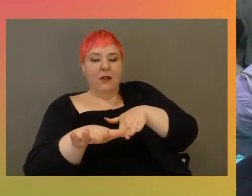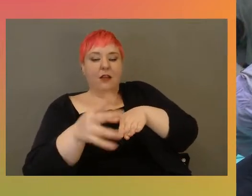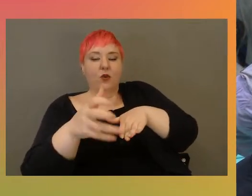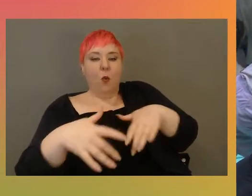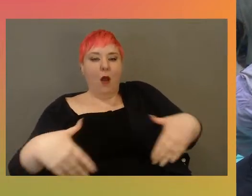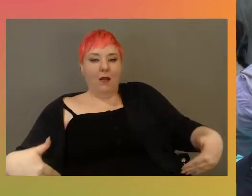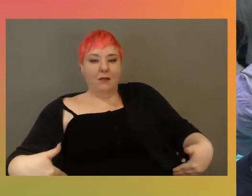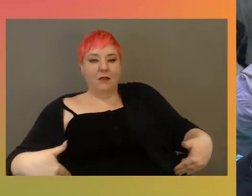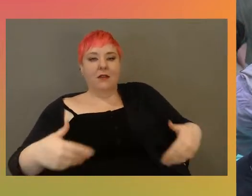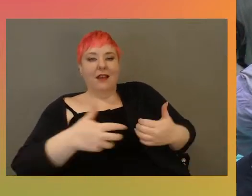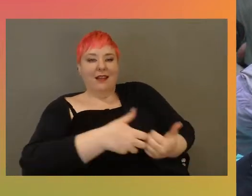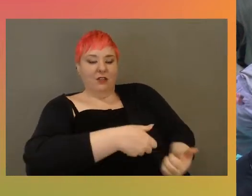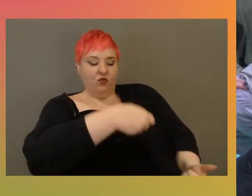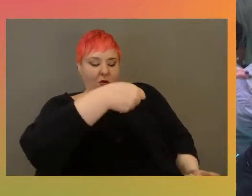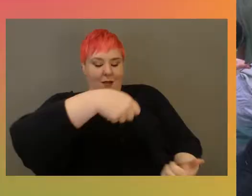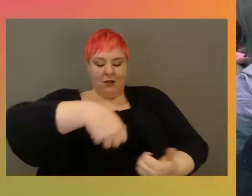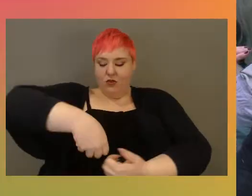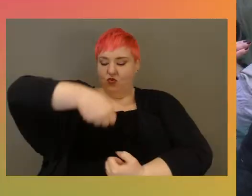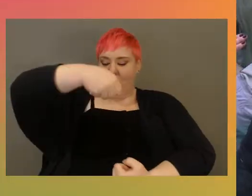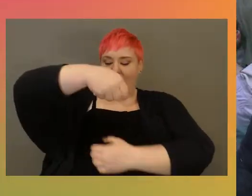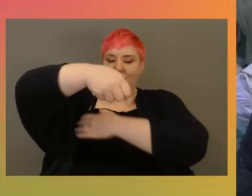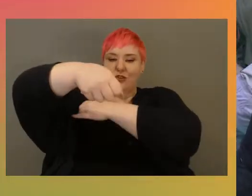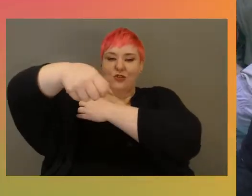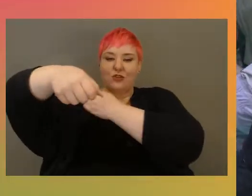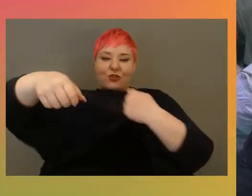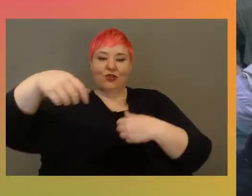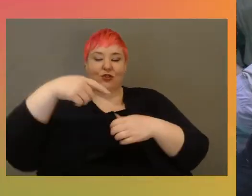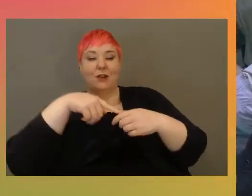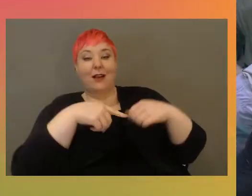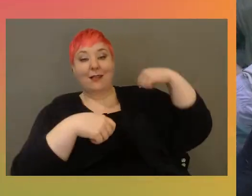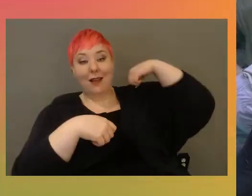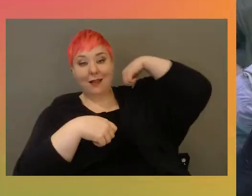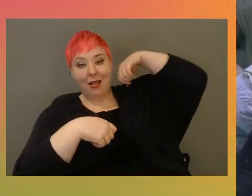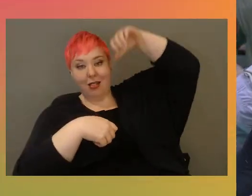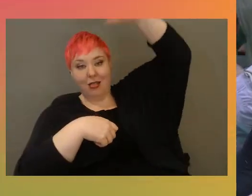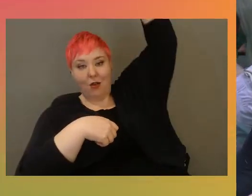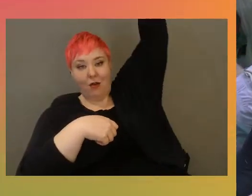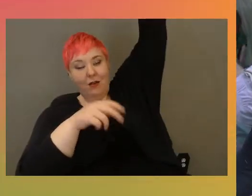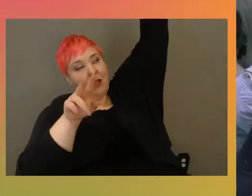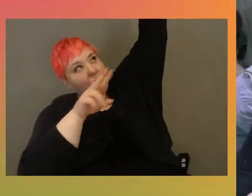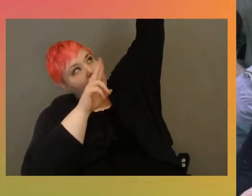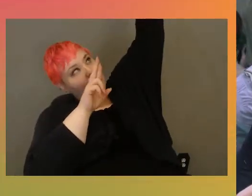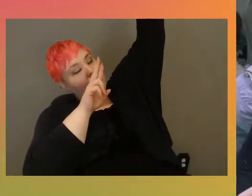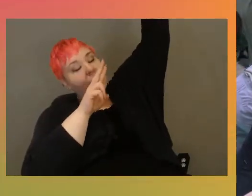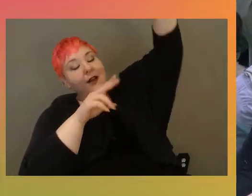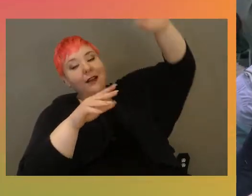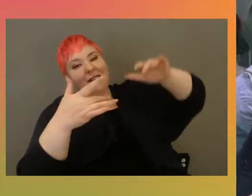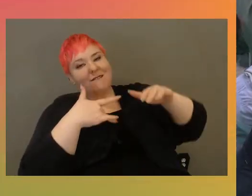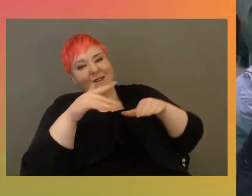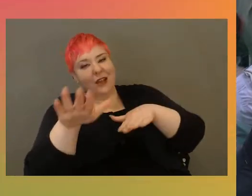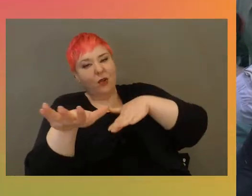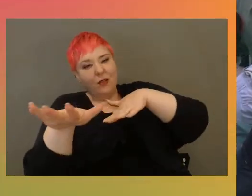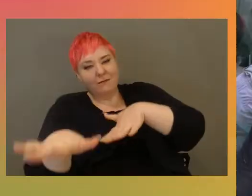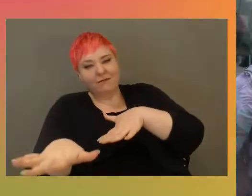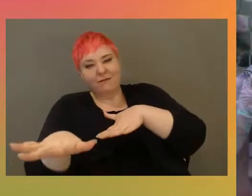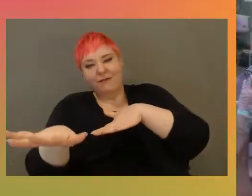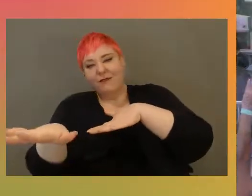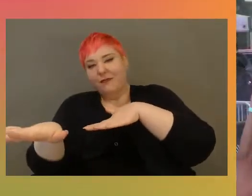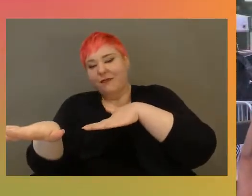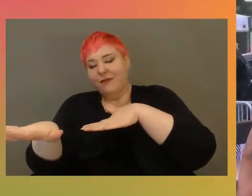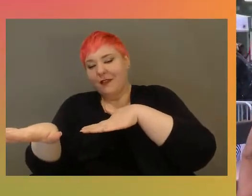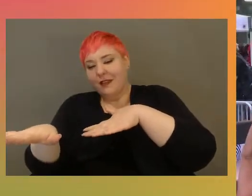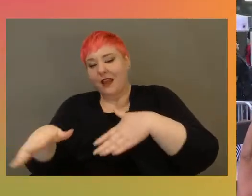GROUND THE BACK HEAL, LENGTHEN